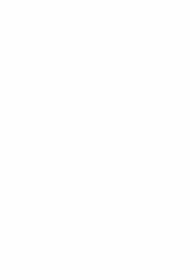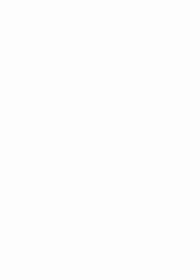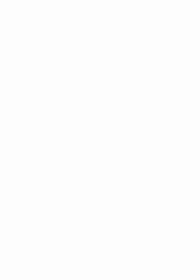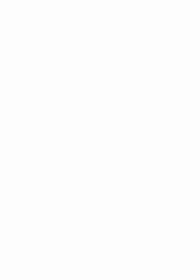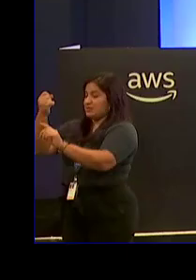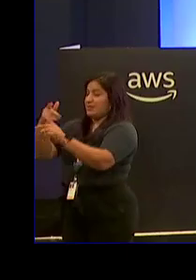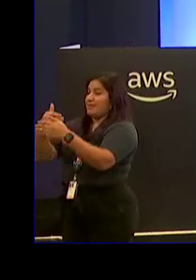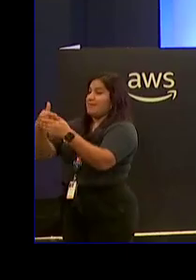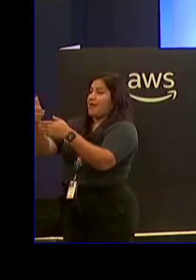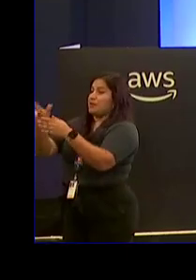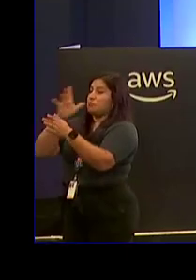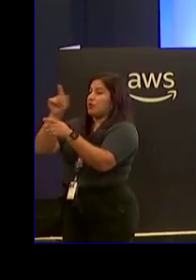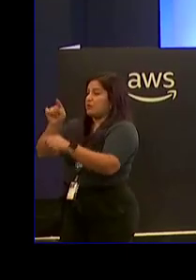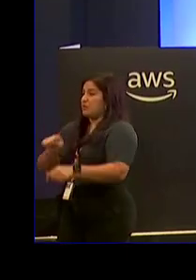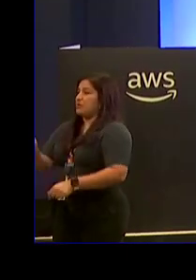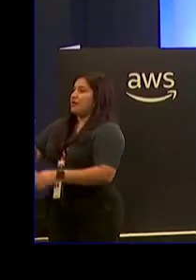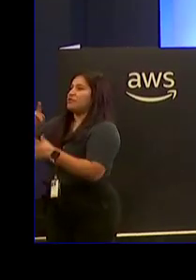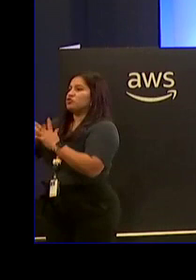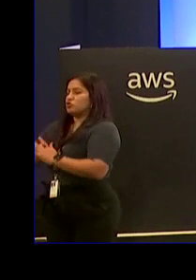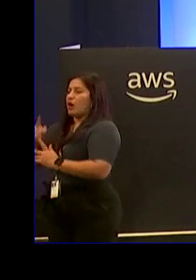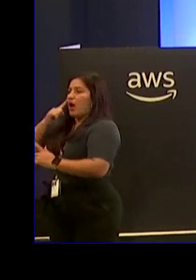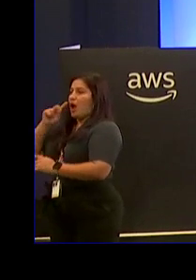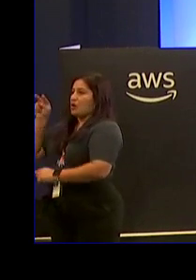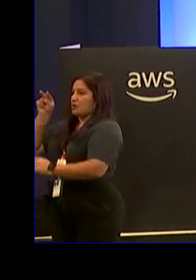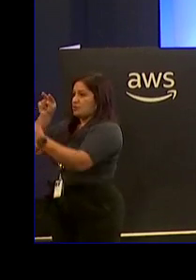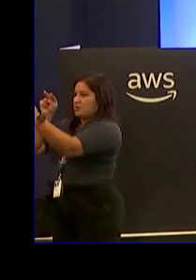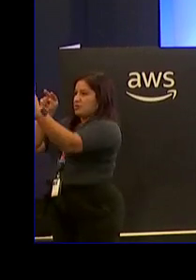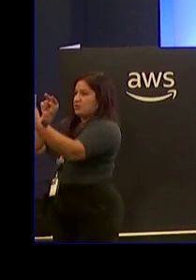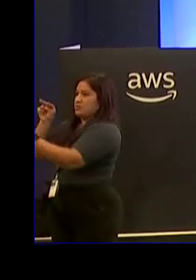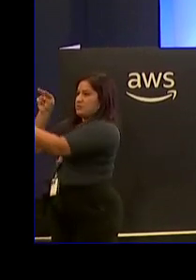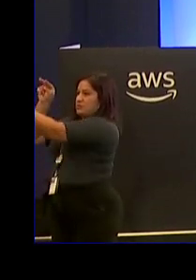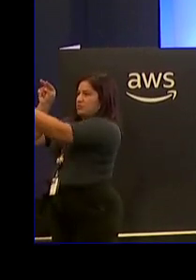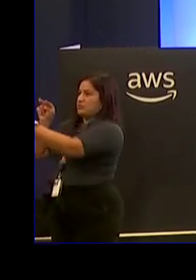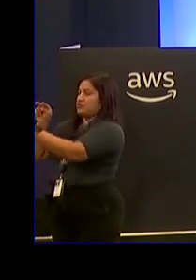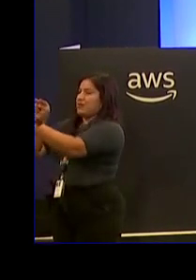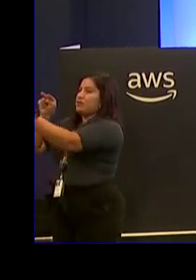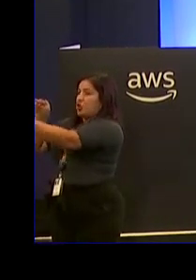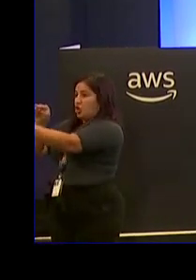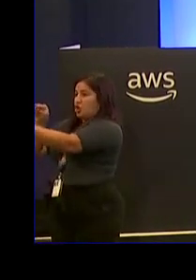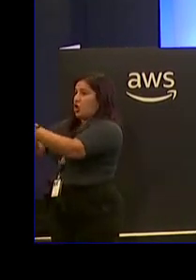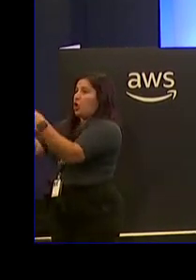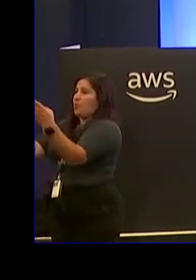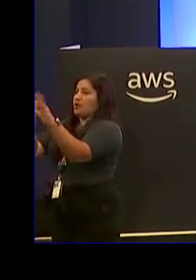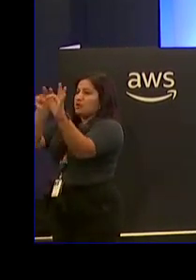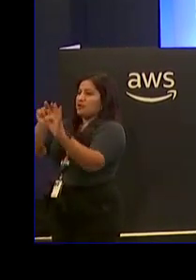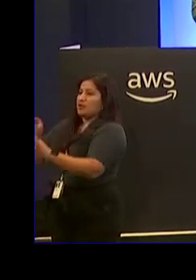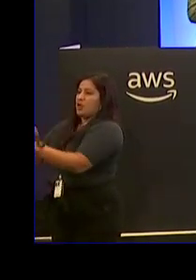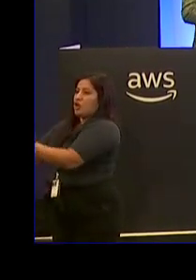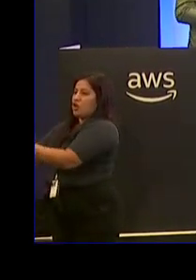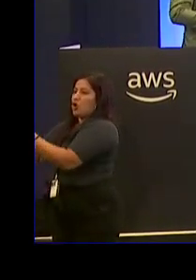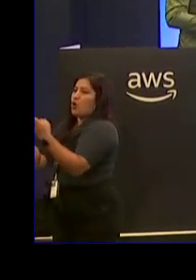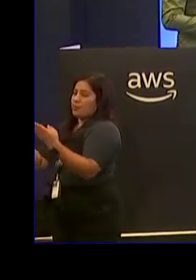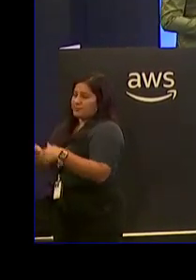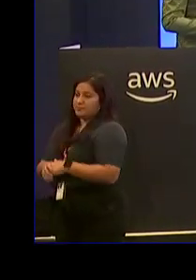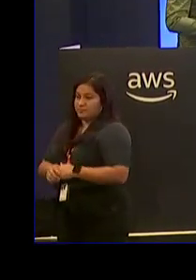and we run the key insight extraction and we then follow that process. So let's see how this works.